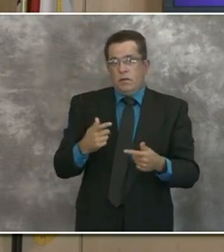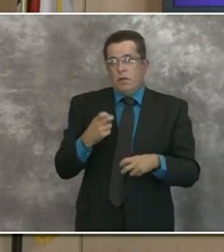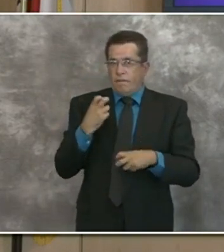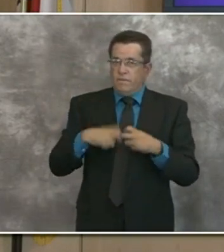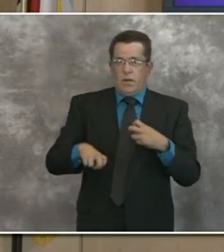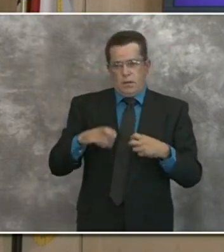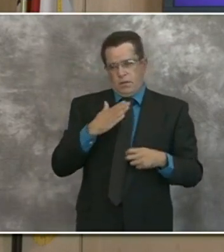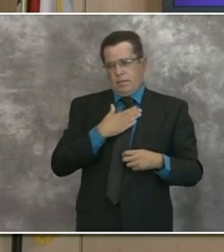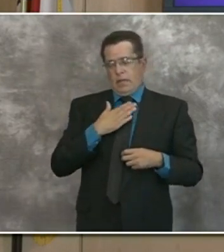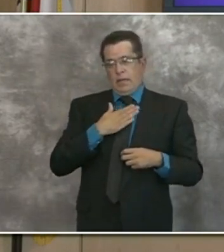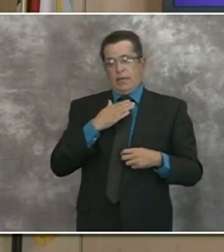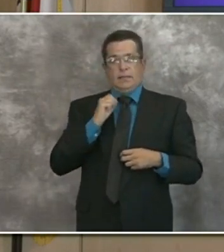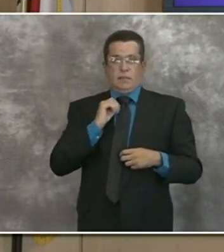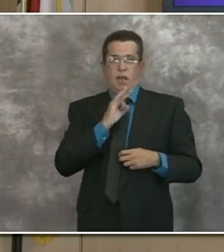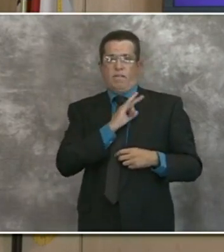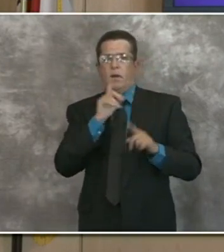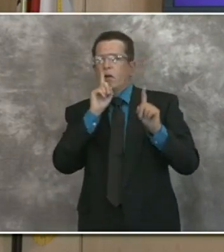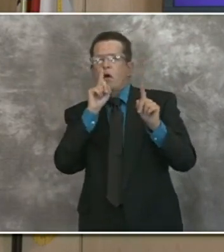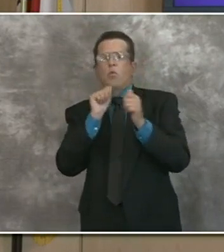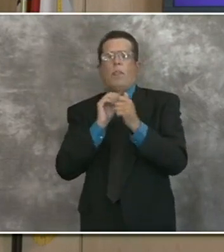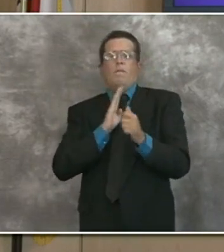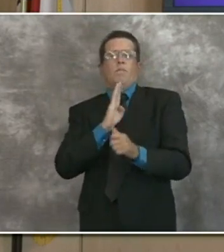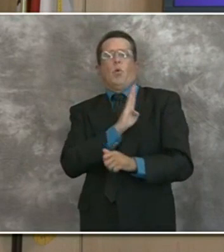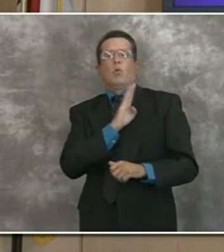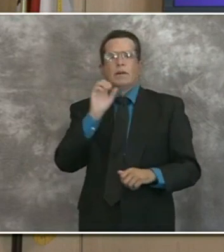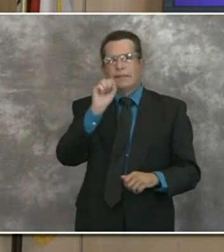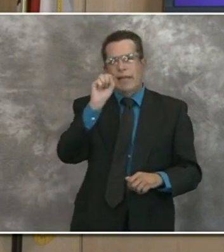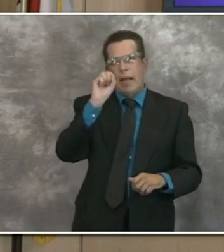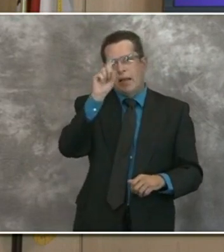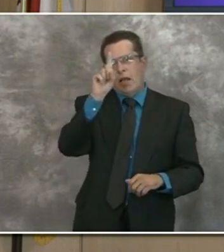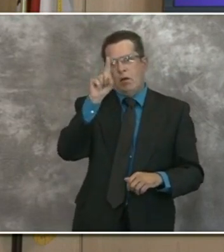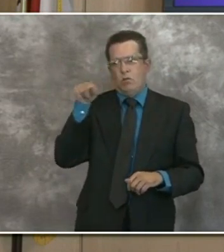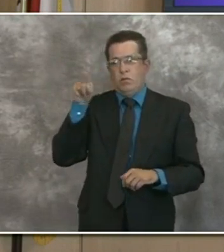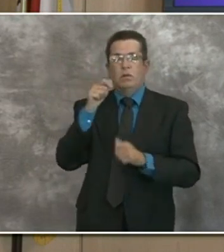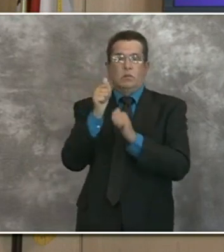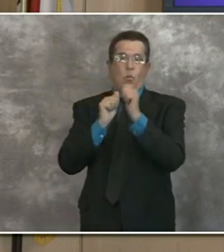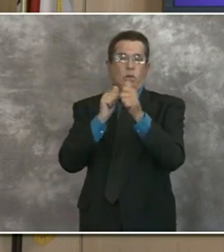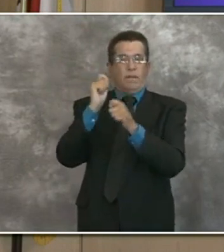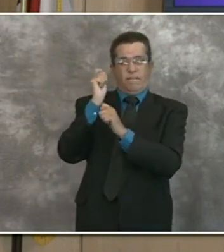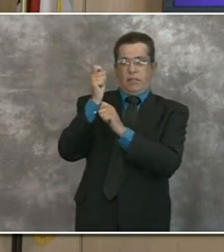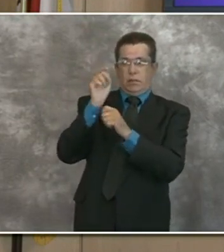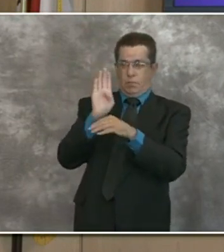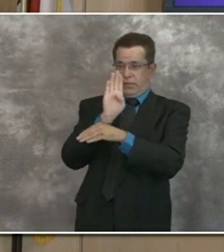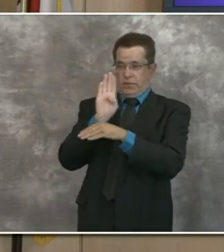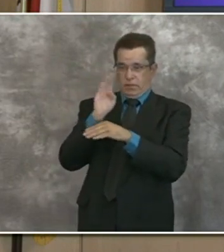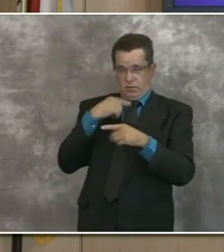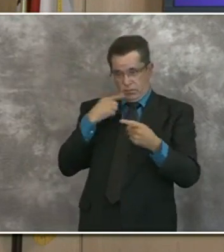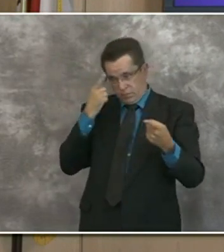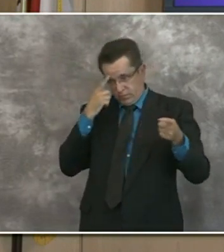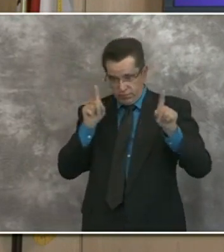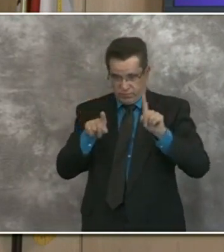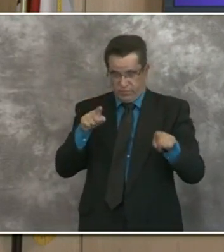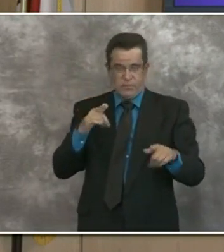WORKING TO REOPEN SAFELY. WE KNOW IT'S BEEN FRUSTRATING. I MY STAFF AND HAVE MANY PHONE